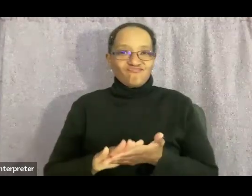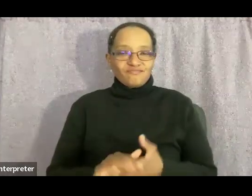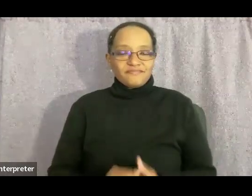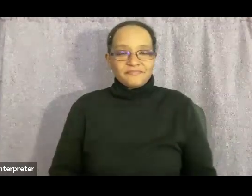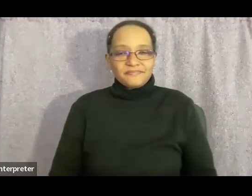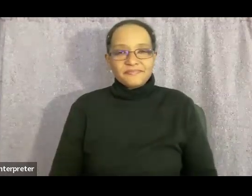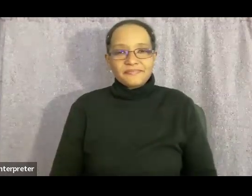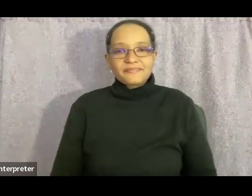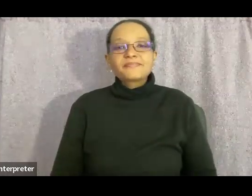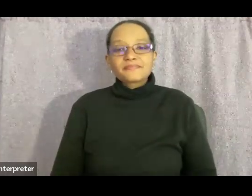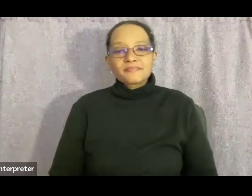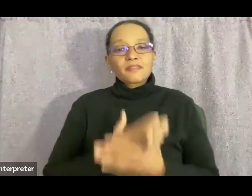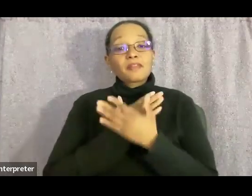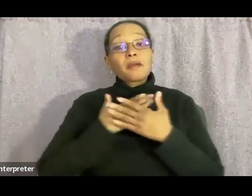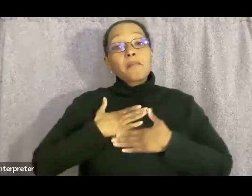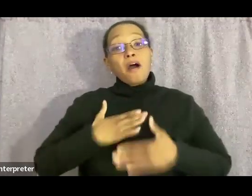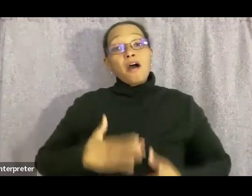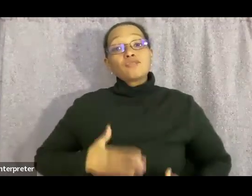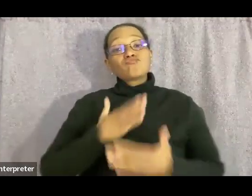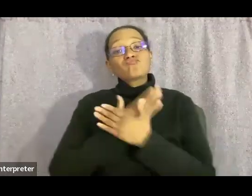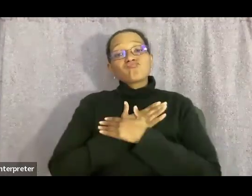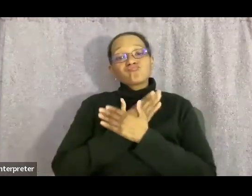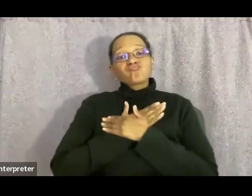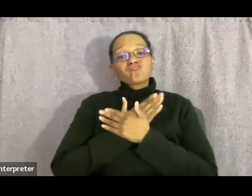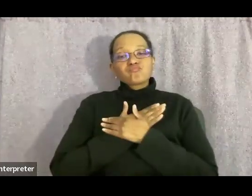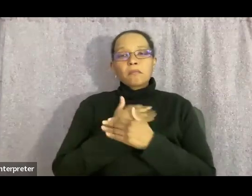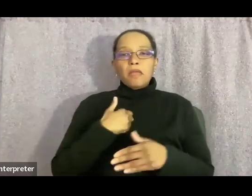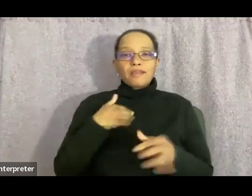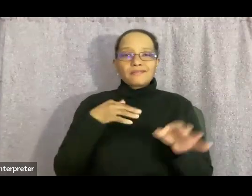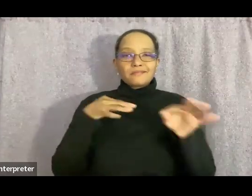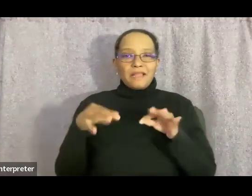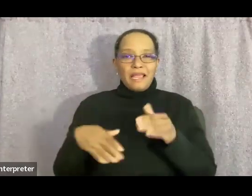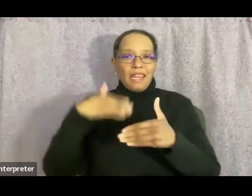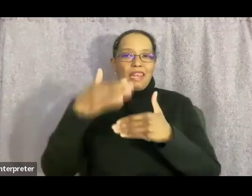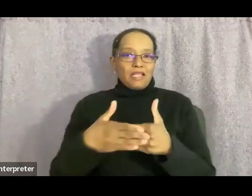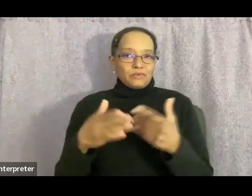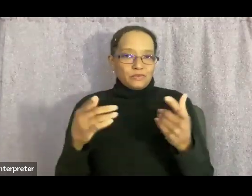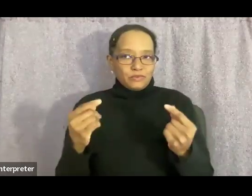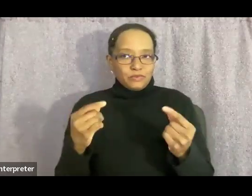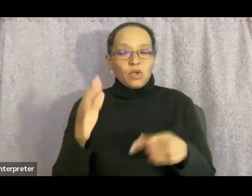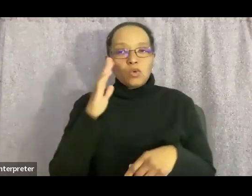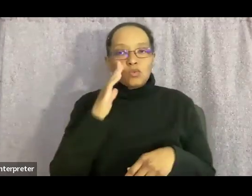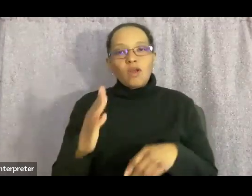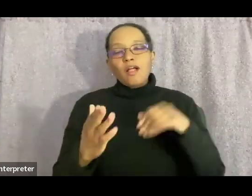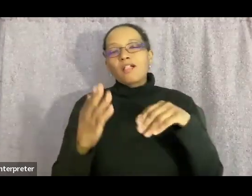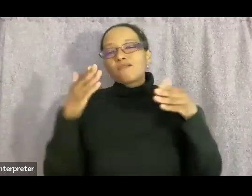While you relax, I'll talk you through the next one. We're going to hit the triceps. That's the back of your upper arm.